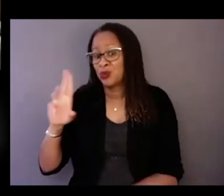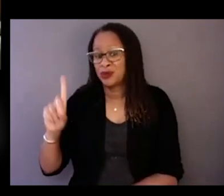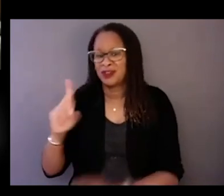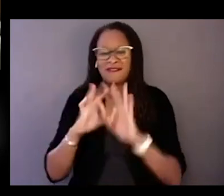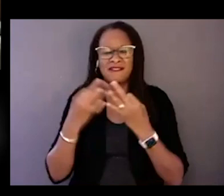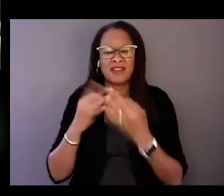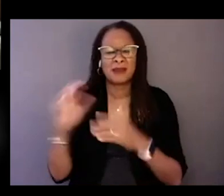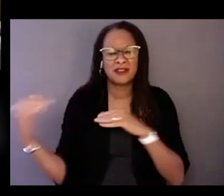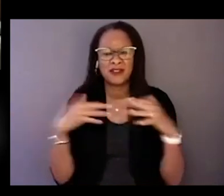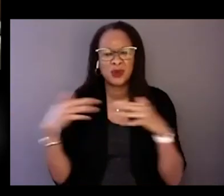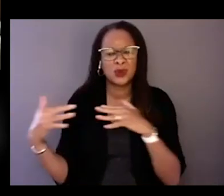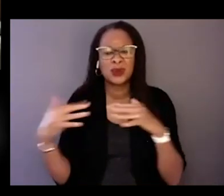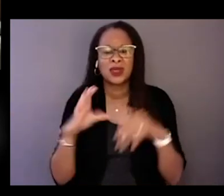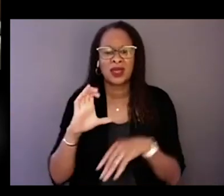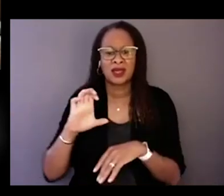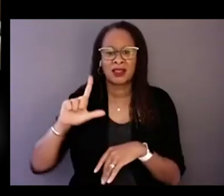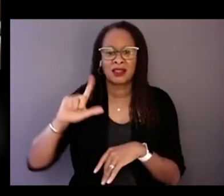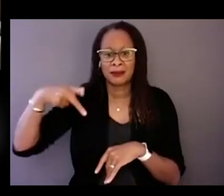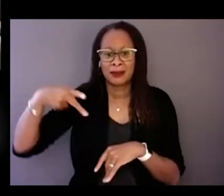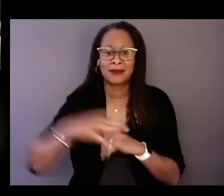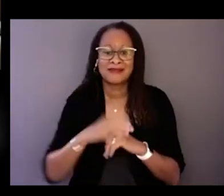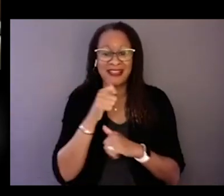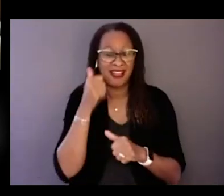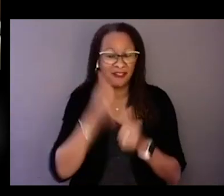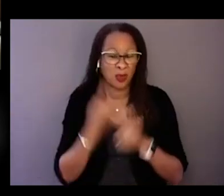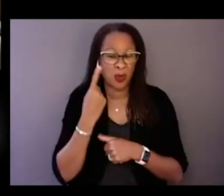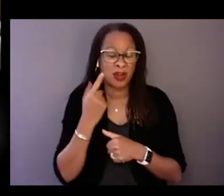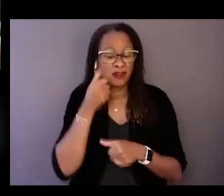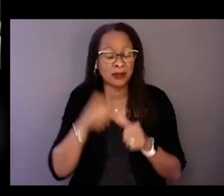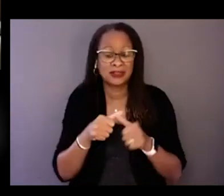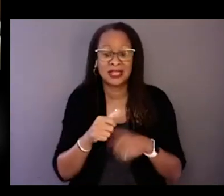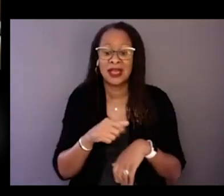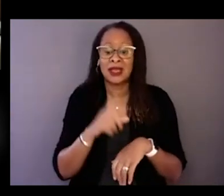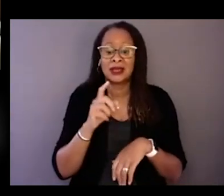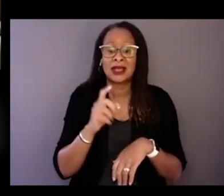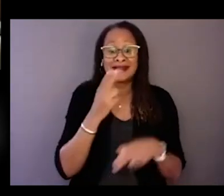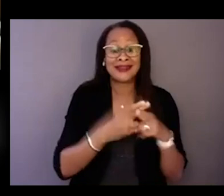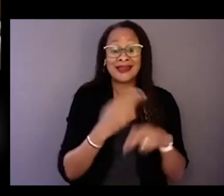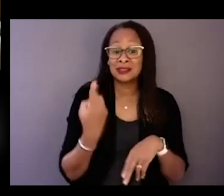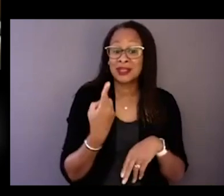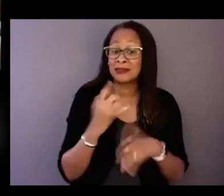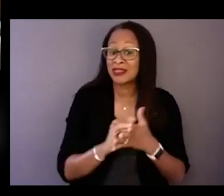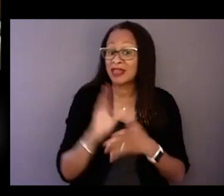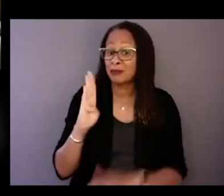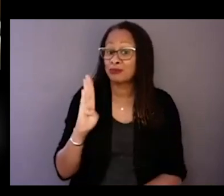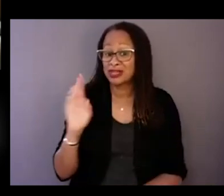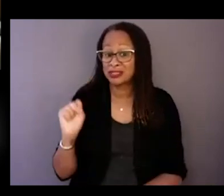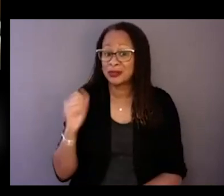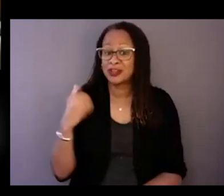maybe not everyone remembers it. Understandably. The question that was asked was name something that Britney Spears has lost